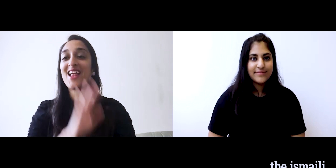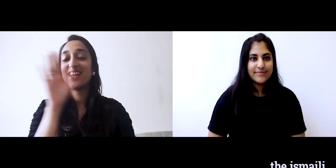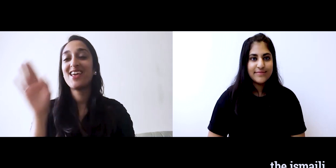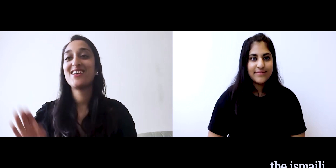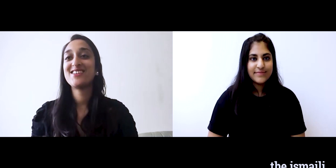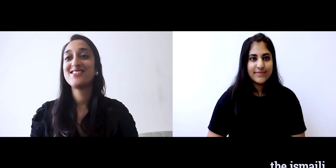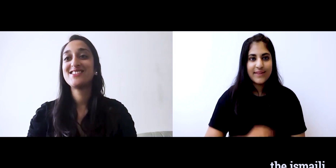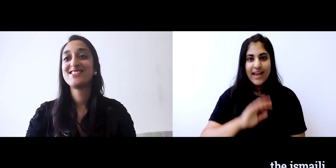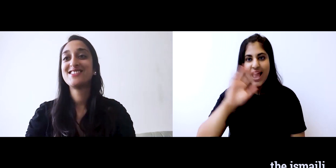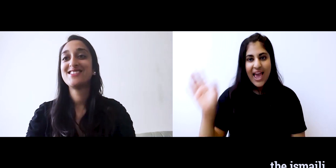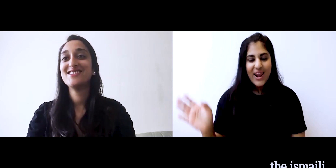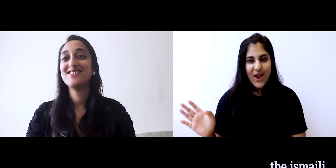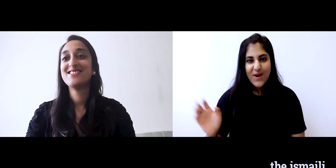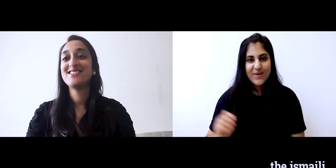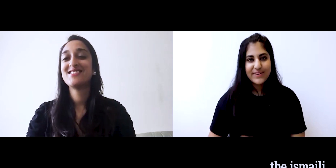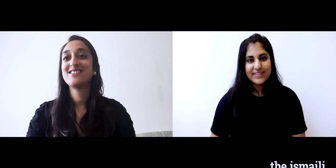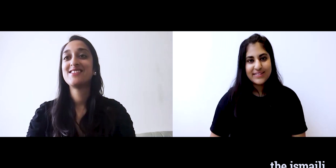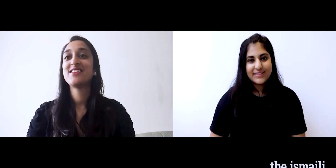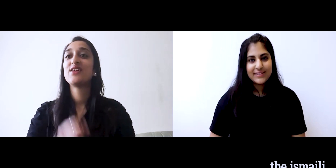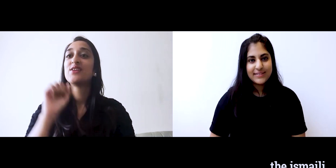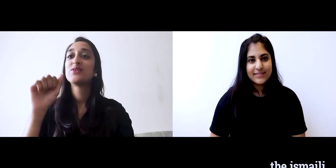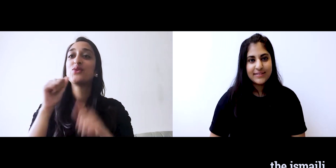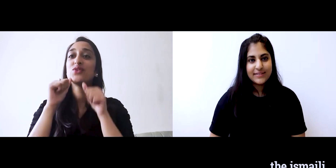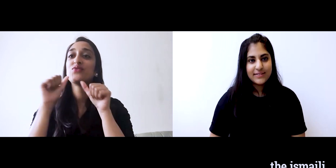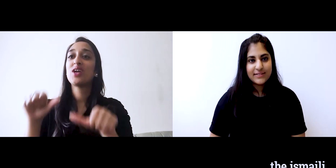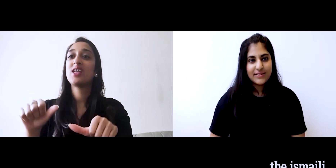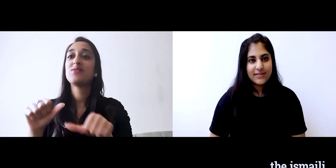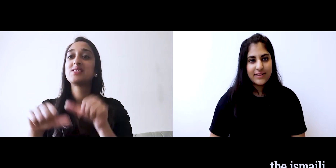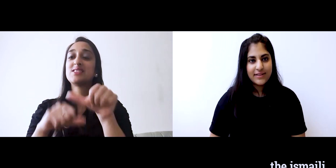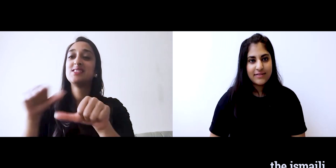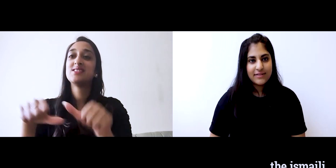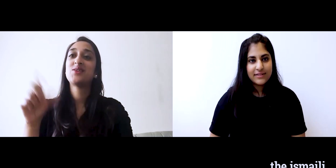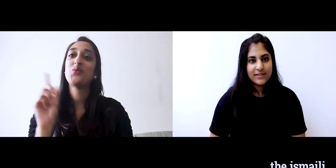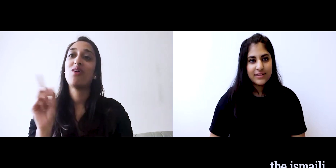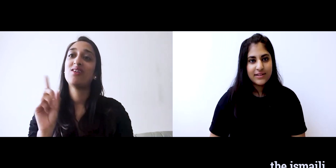Hi! Hello! Your favourite season what?